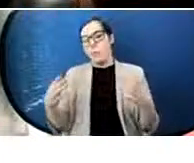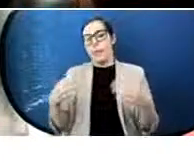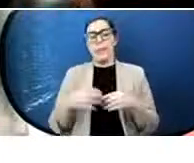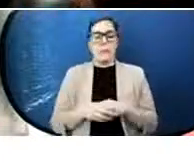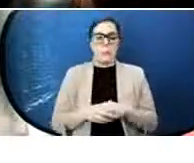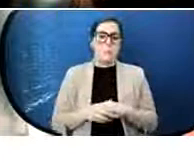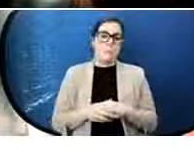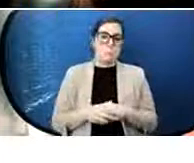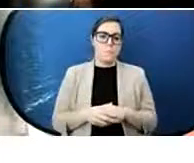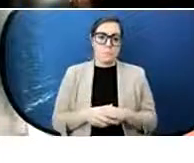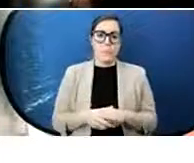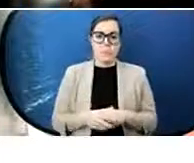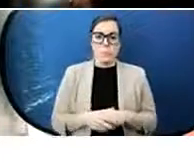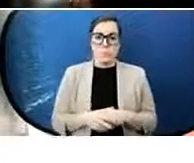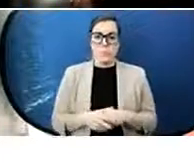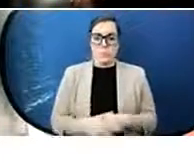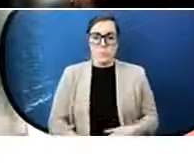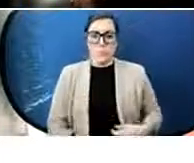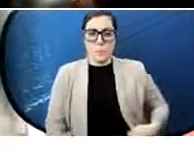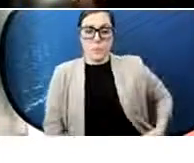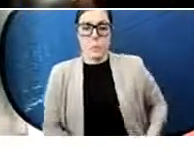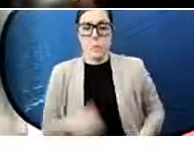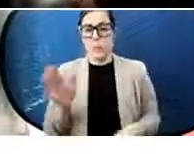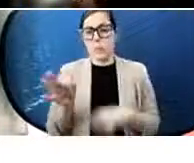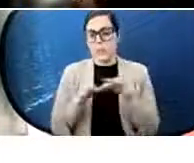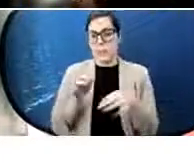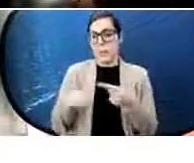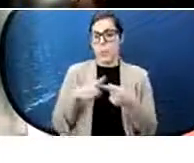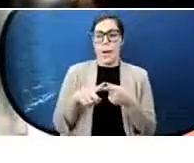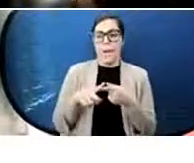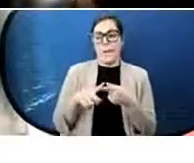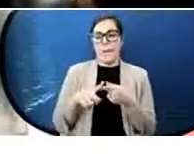information on how you can find out when the next cohort's going to be so that's a really important